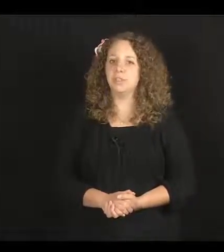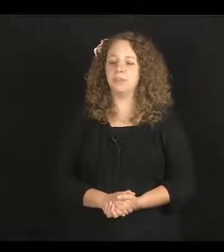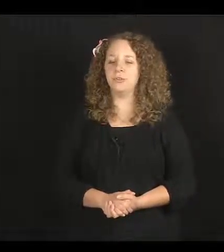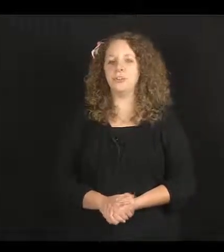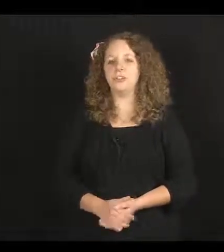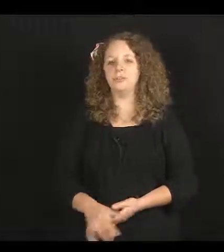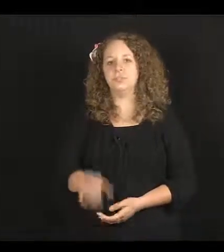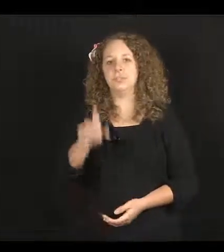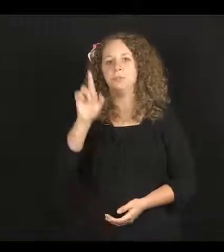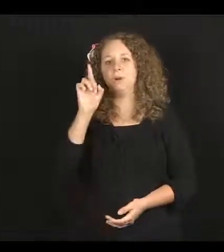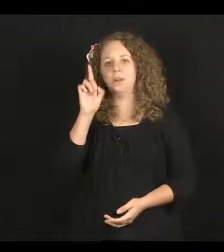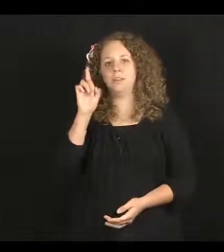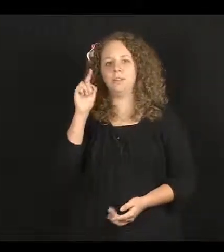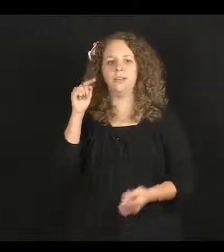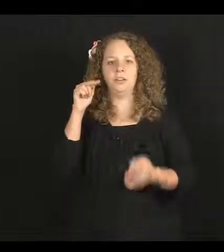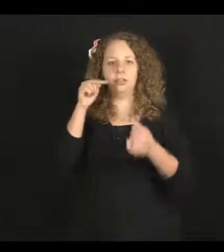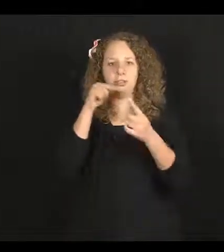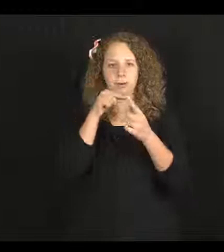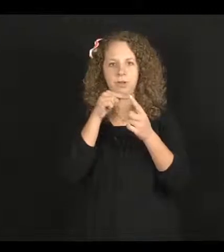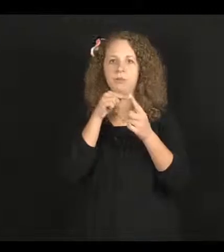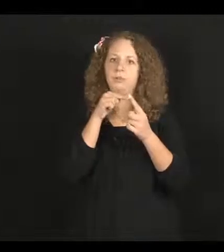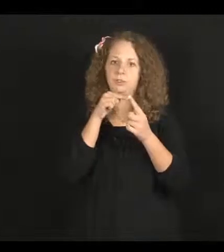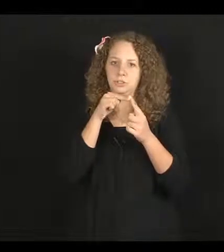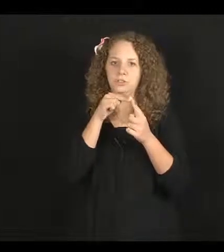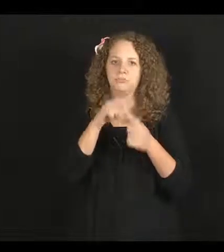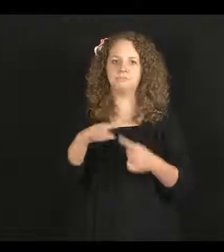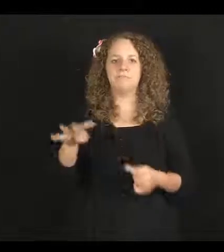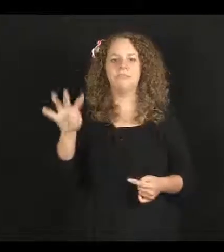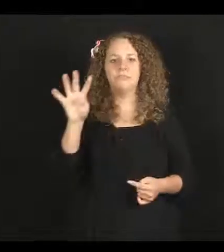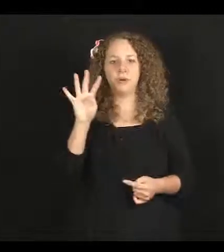ONE THROUGH or TO FOUR.